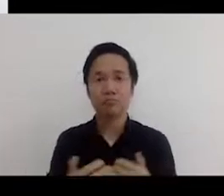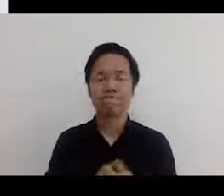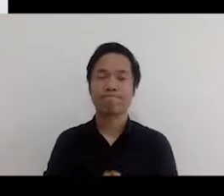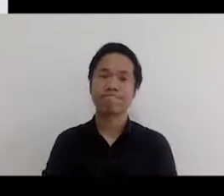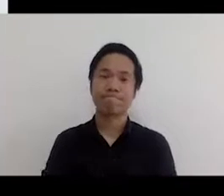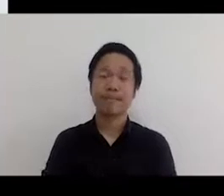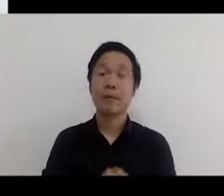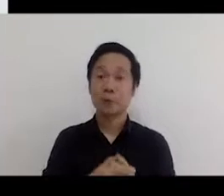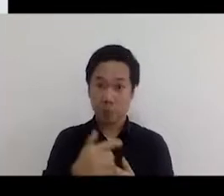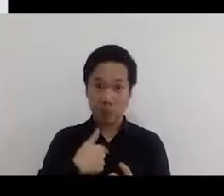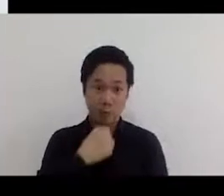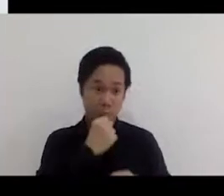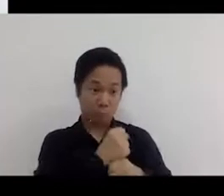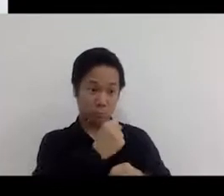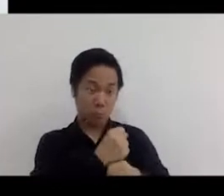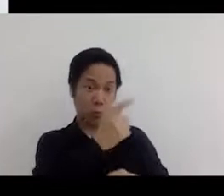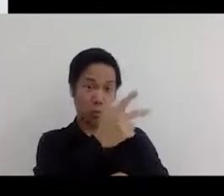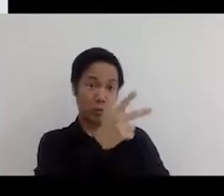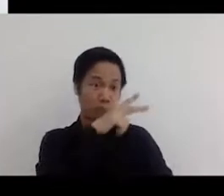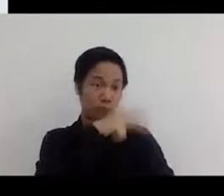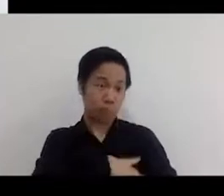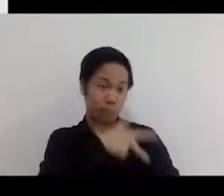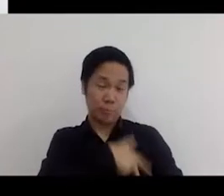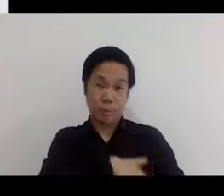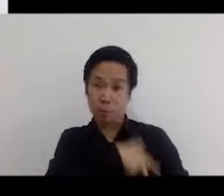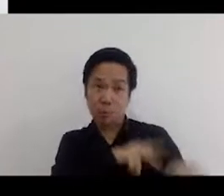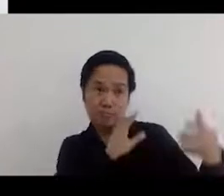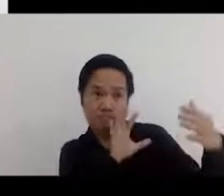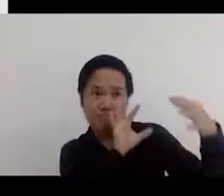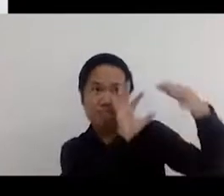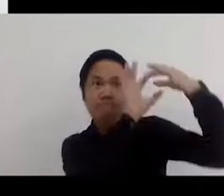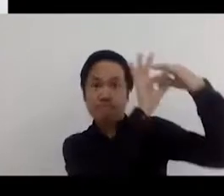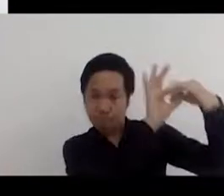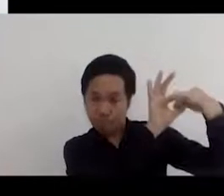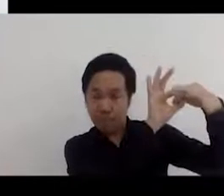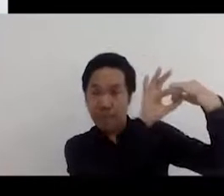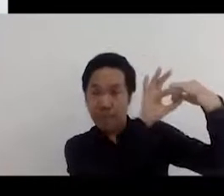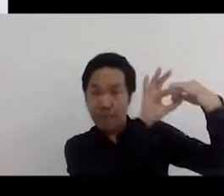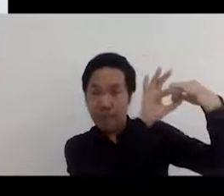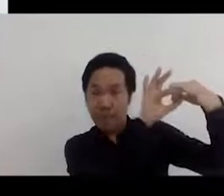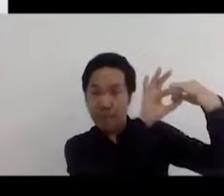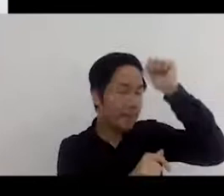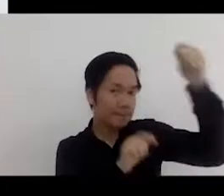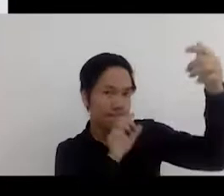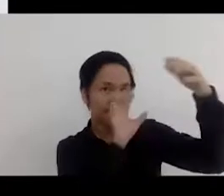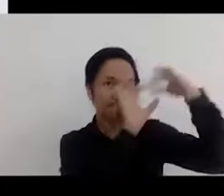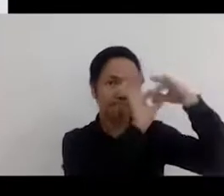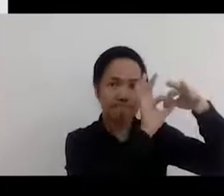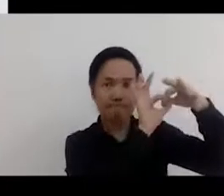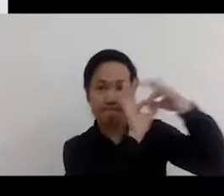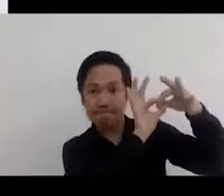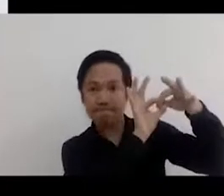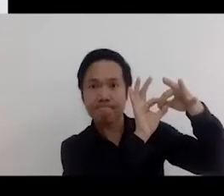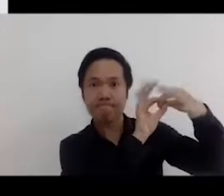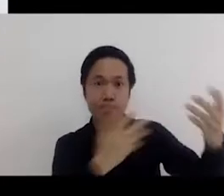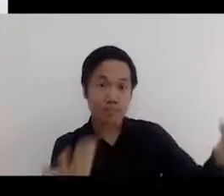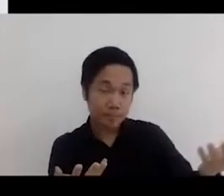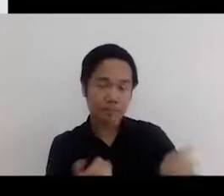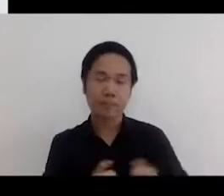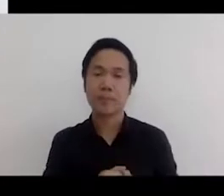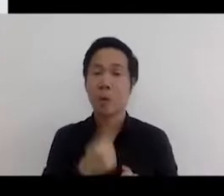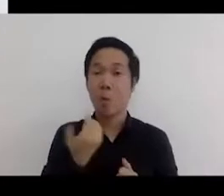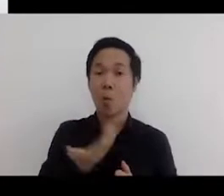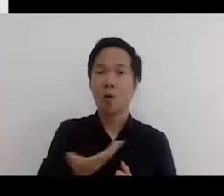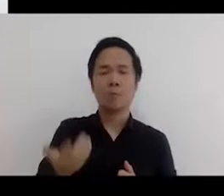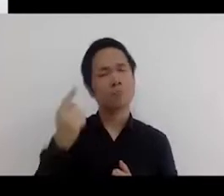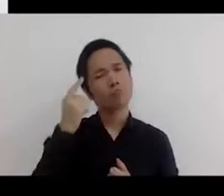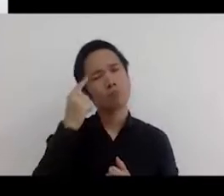In close partnership we had some strategic interventions and quick wins which I am going to share now.